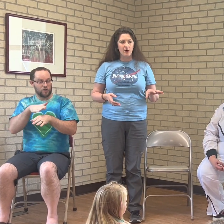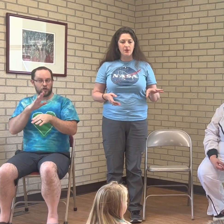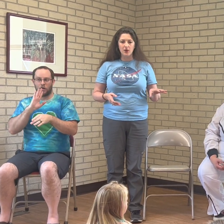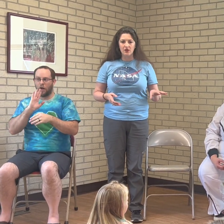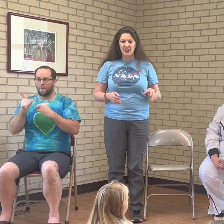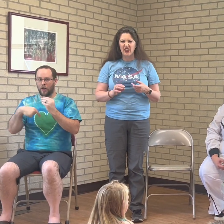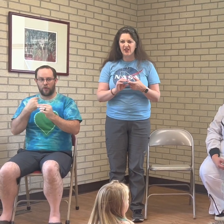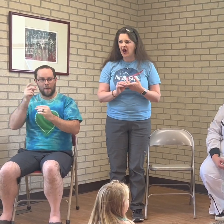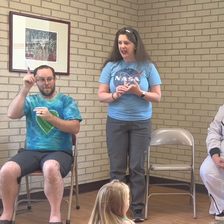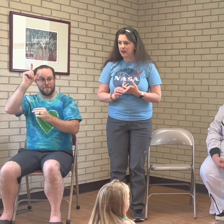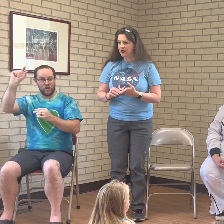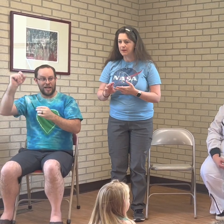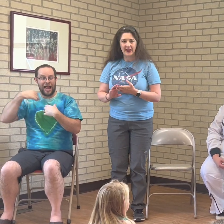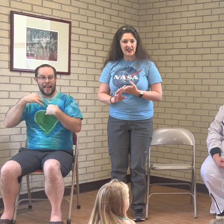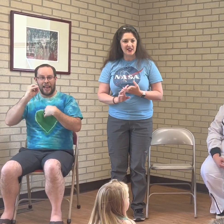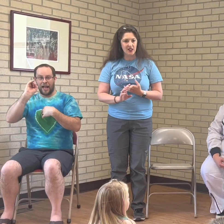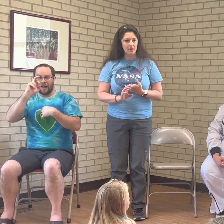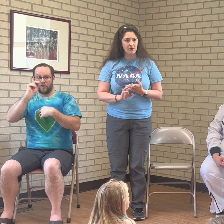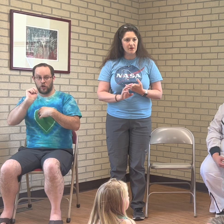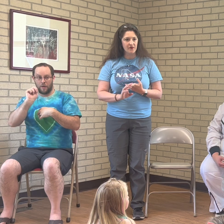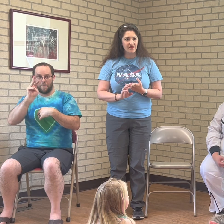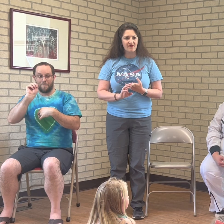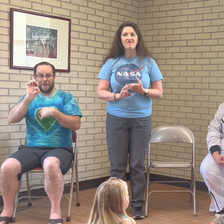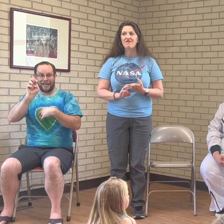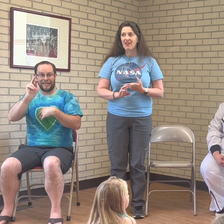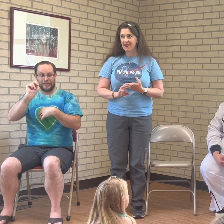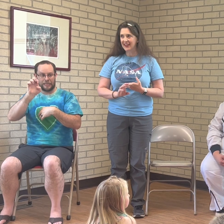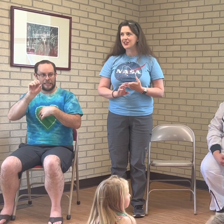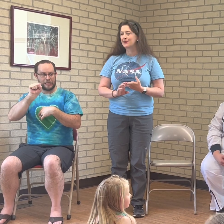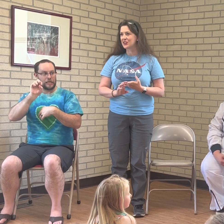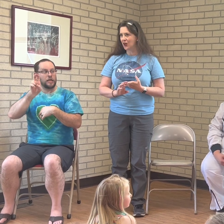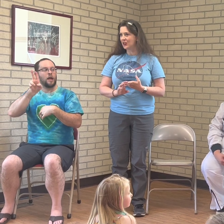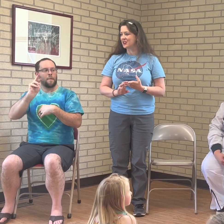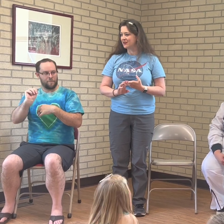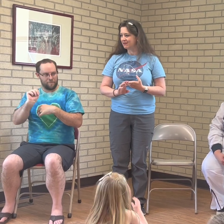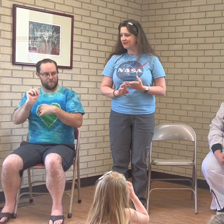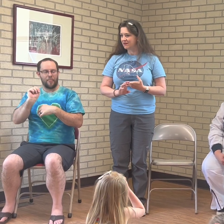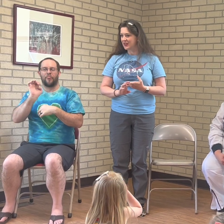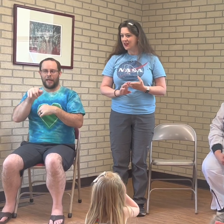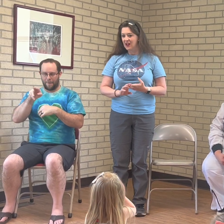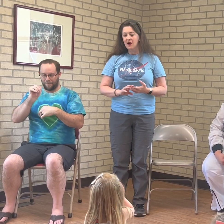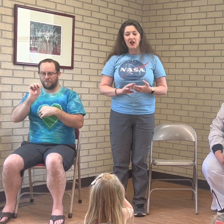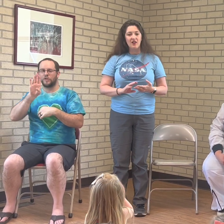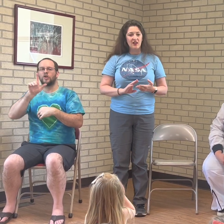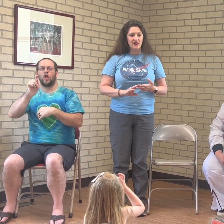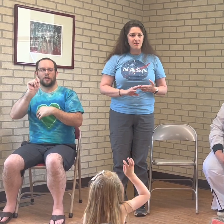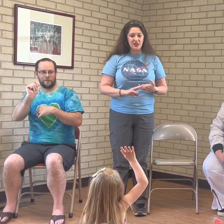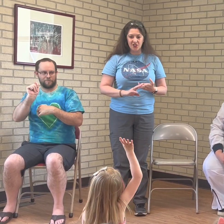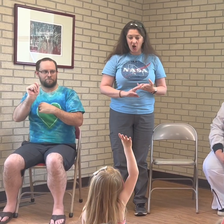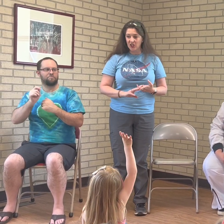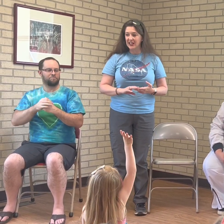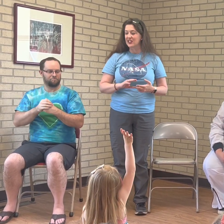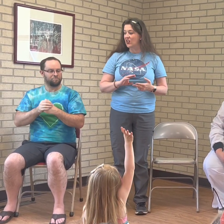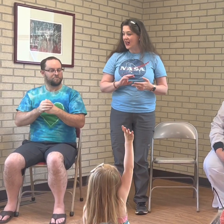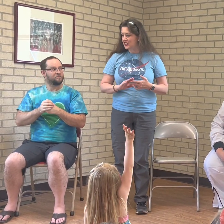how the moon's got lots of iron and magnesium? Audience: Yeah. Dr. Shannon: That's the basalt. Basalt has lots